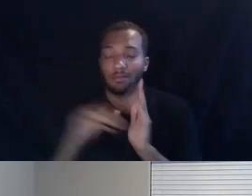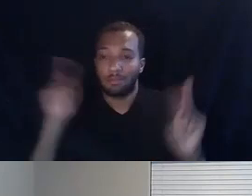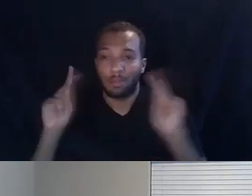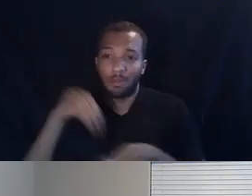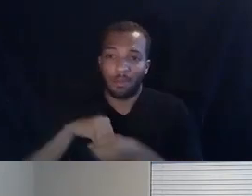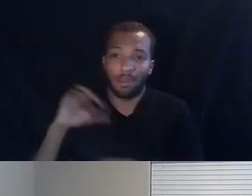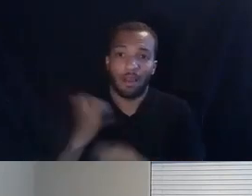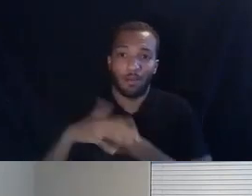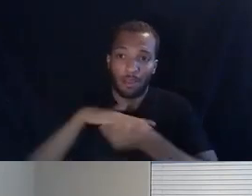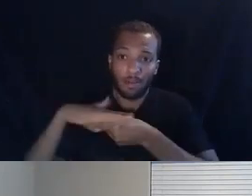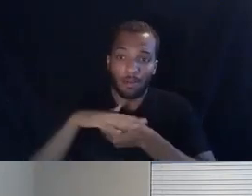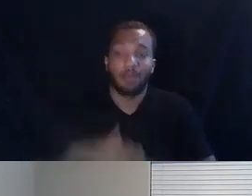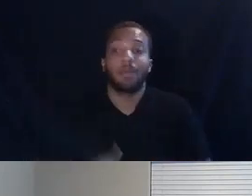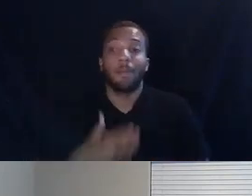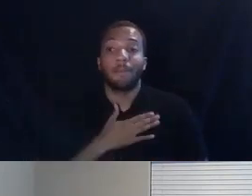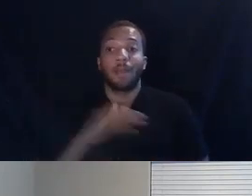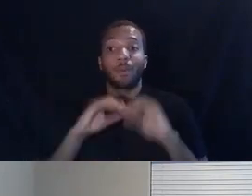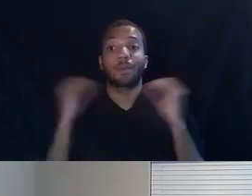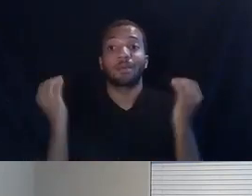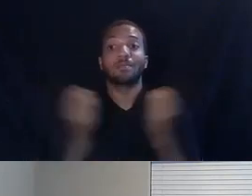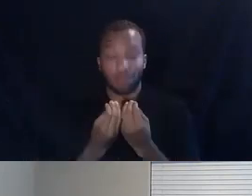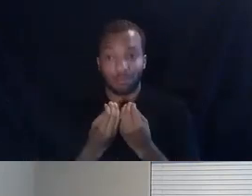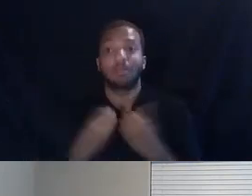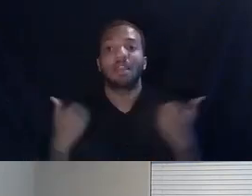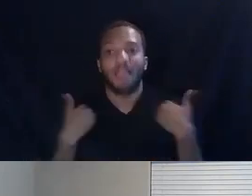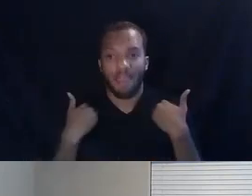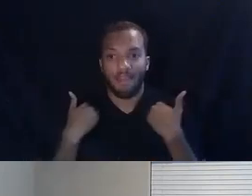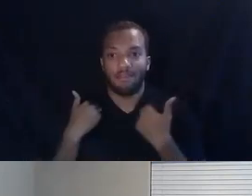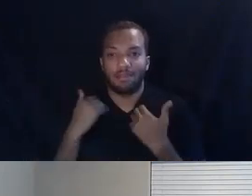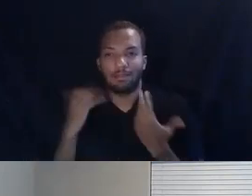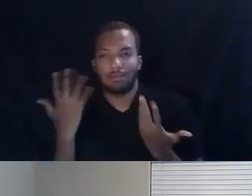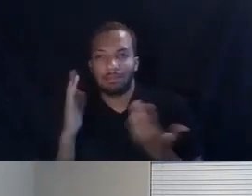Here at Health Share, the organization, there's only about 60 employees.